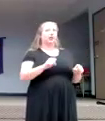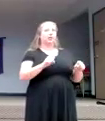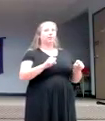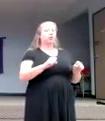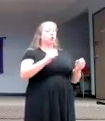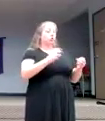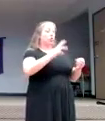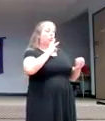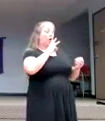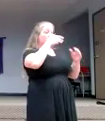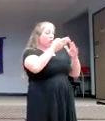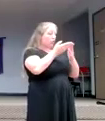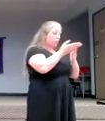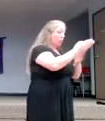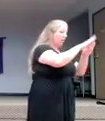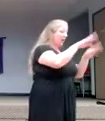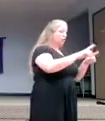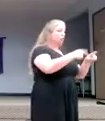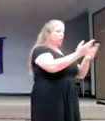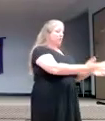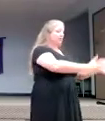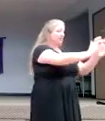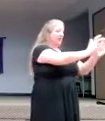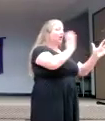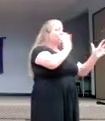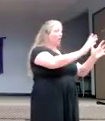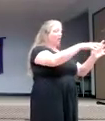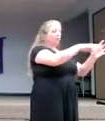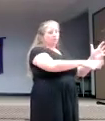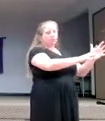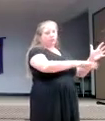through your house to the tank and ultimately drains into the sewer, into the soil, sorry,